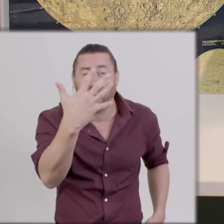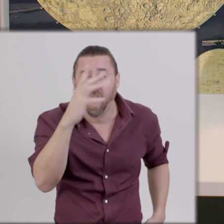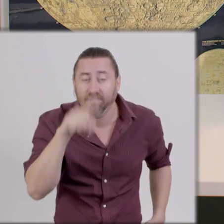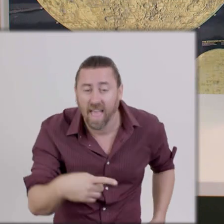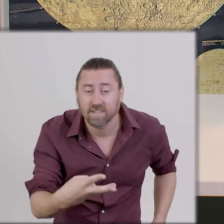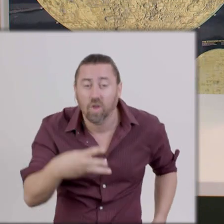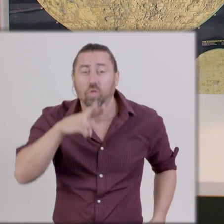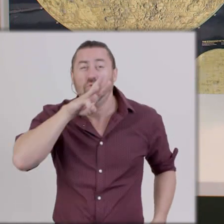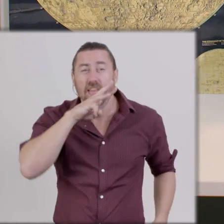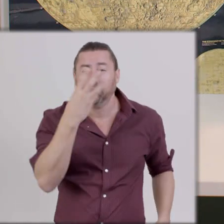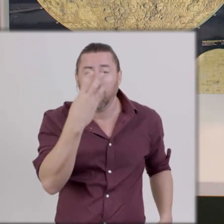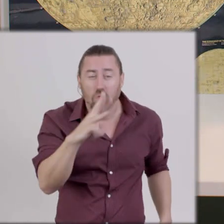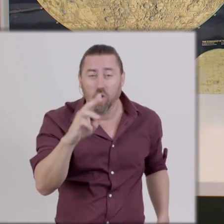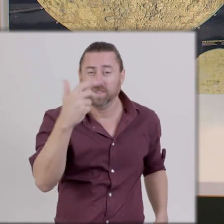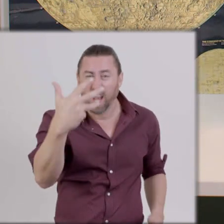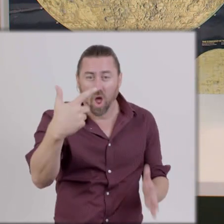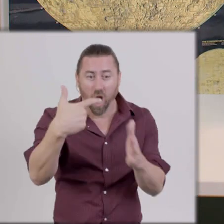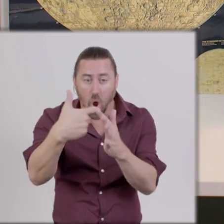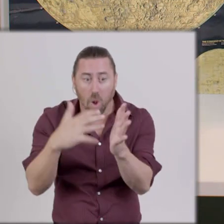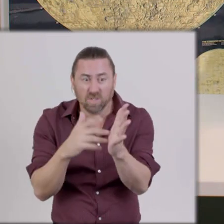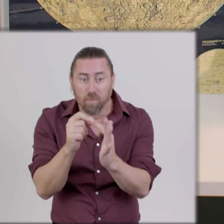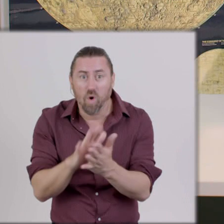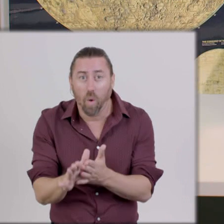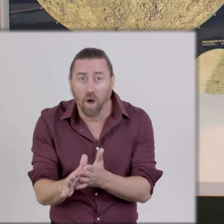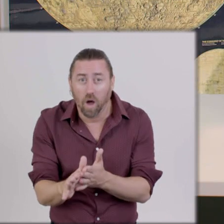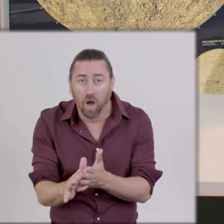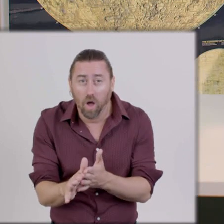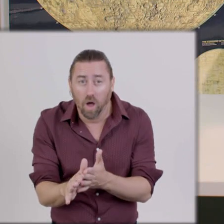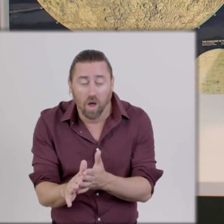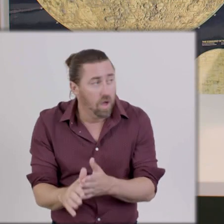5,339 kilometres per hour!